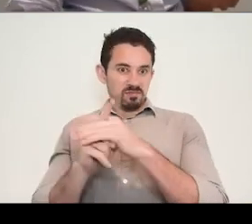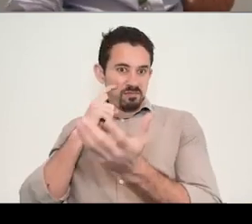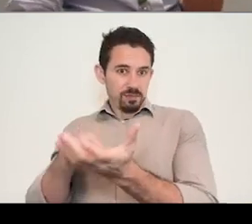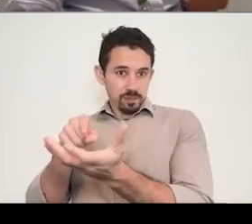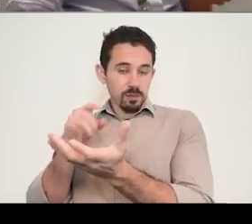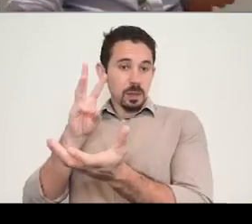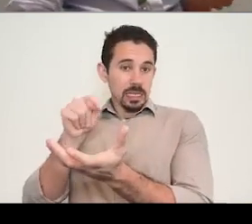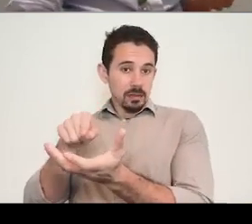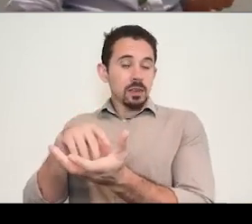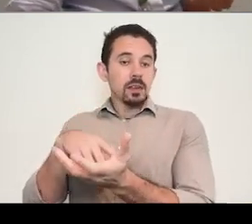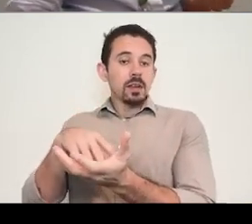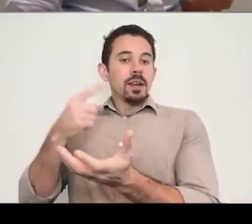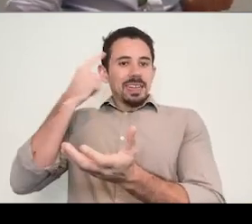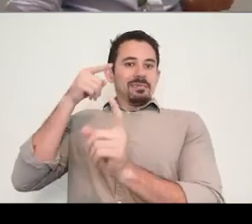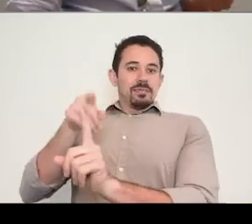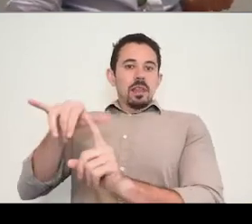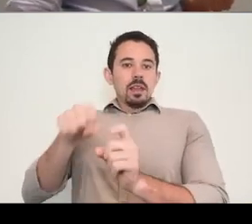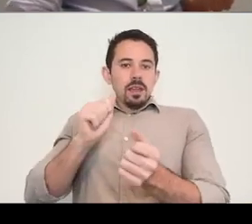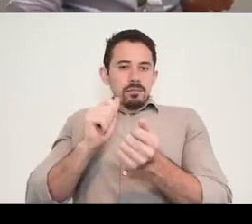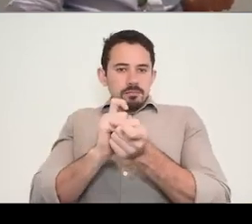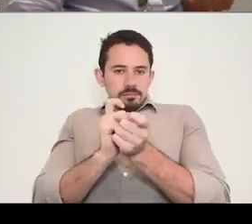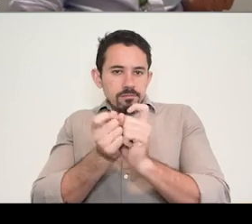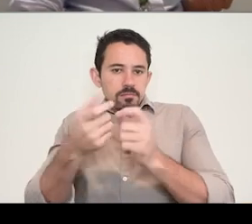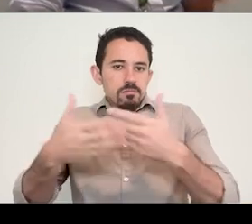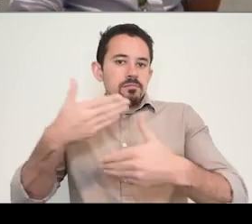we think it could sequester reactive oxygen species or,